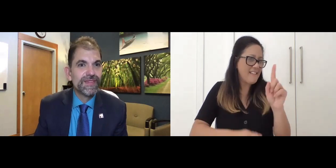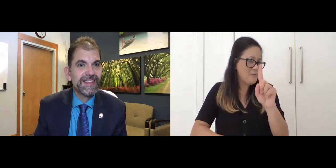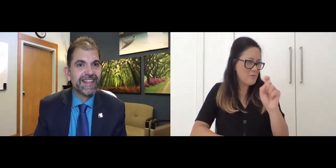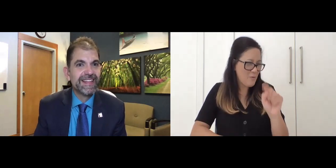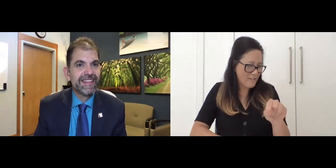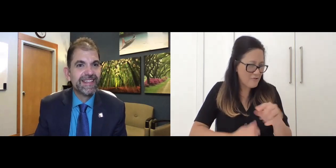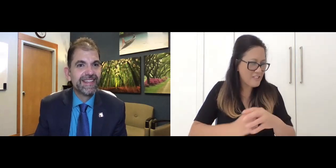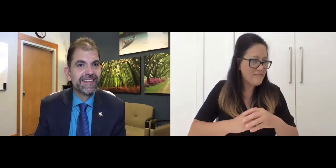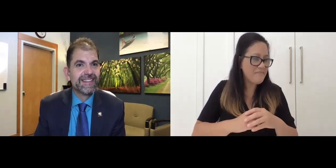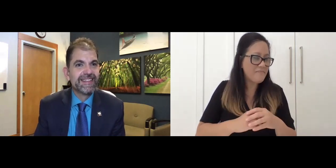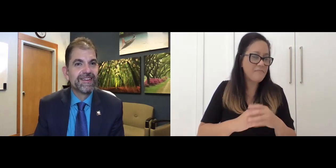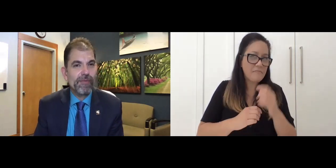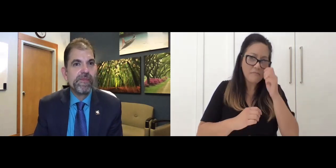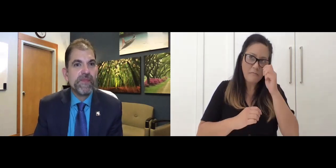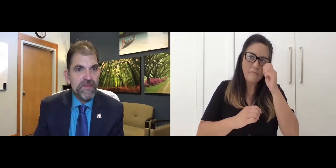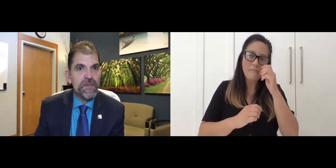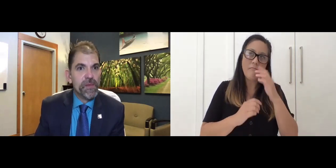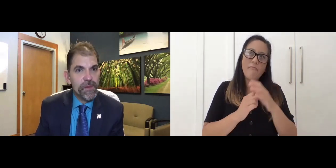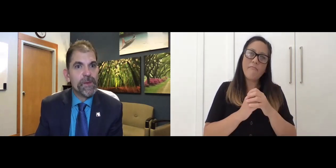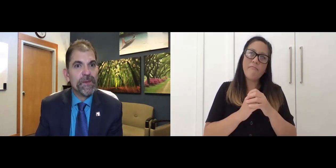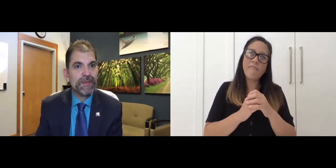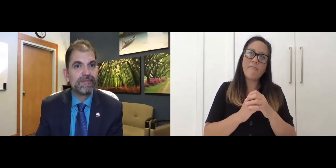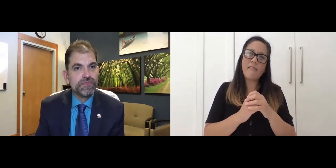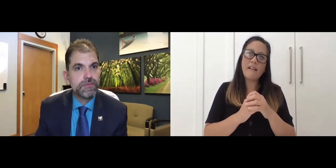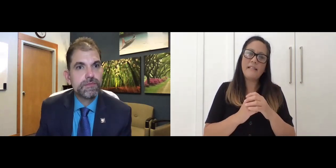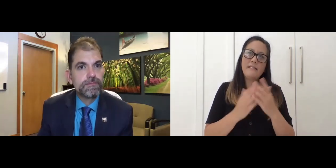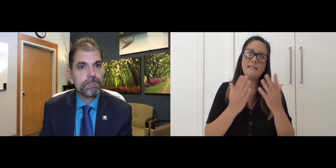Okay, I do have one last question.